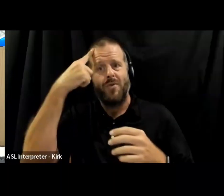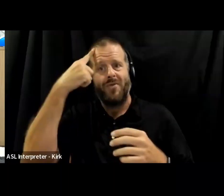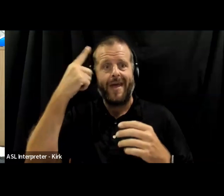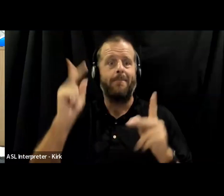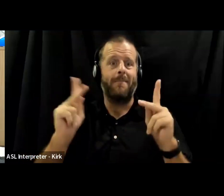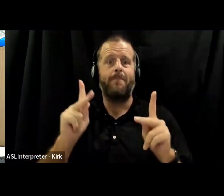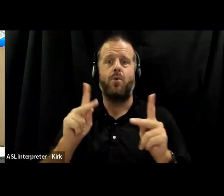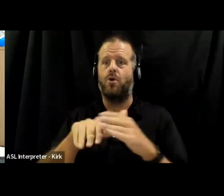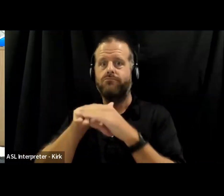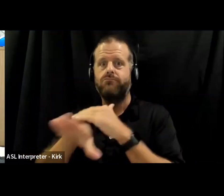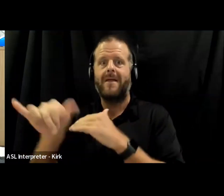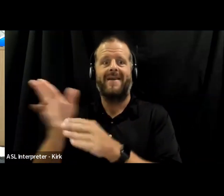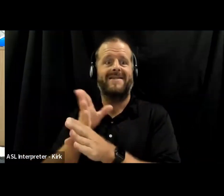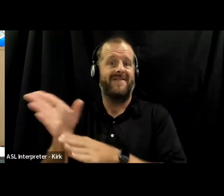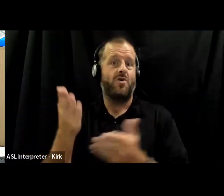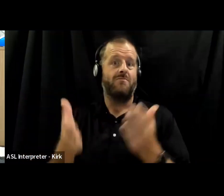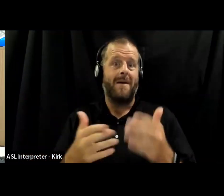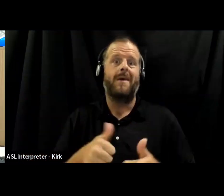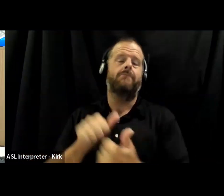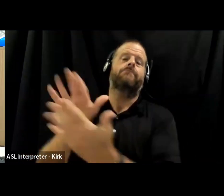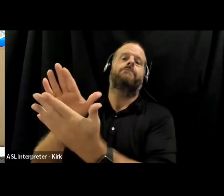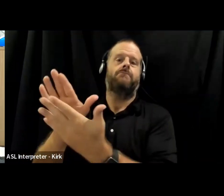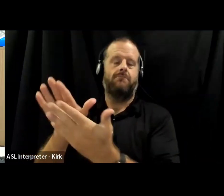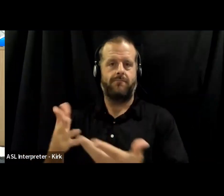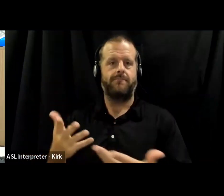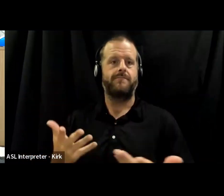entering this field might face. Thank you, Chancey.